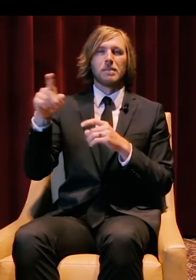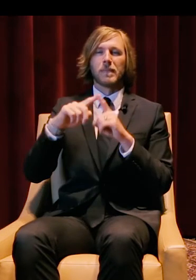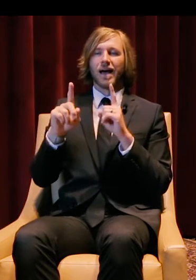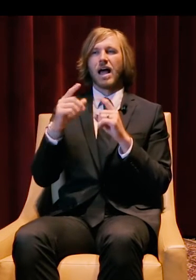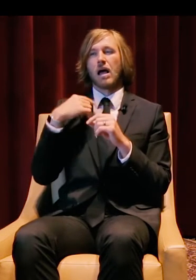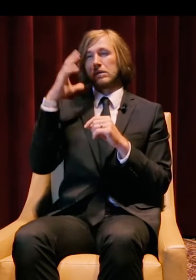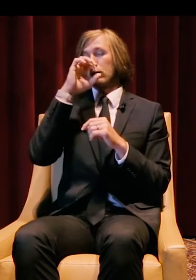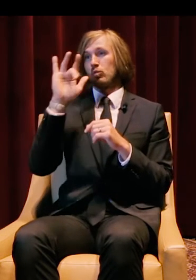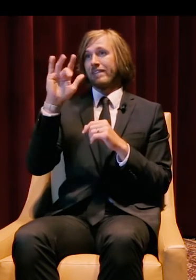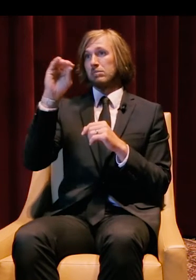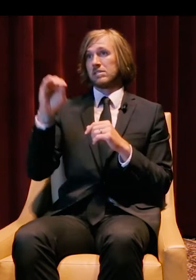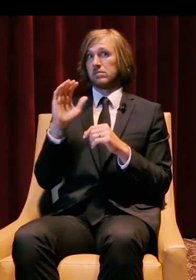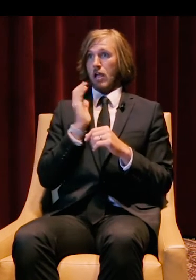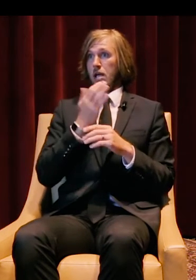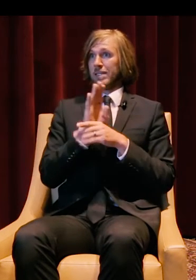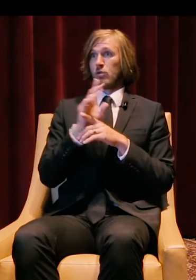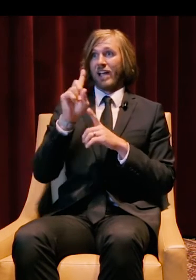25% of our business comes from